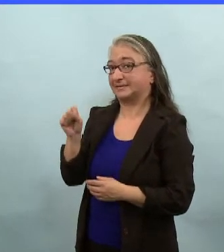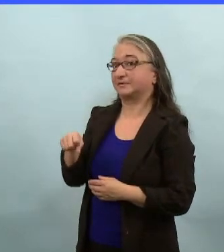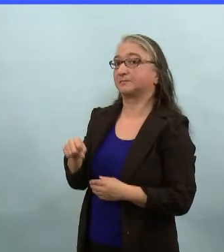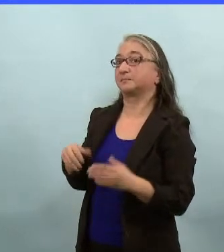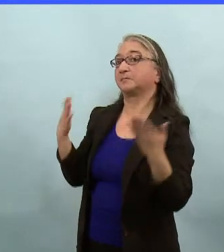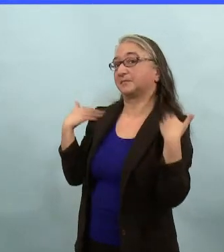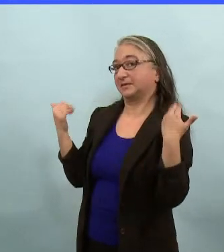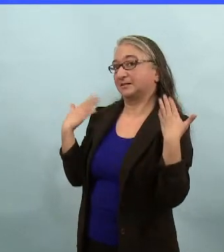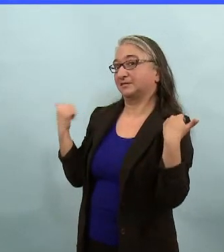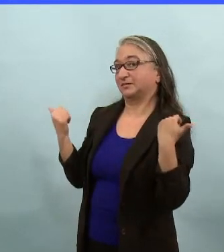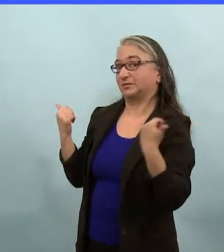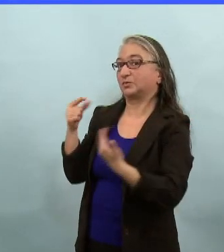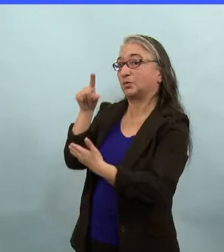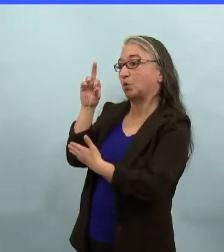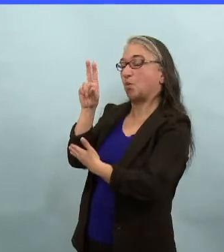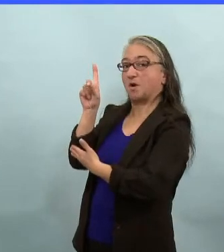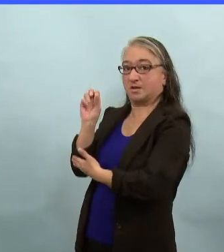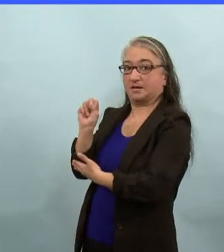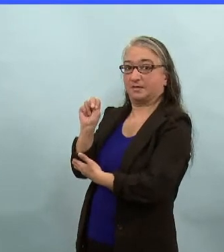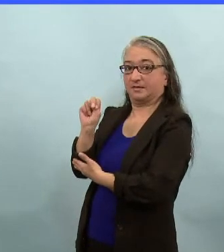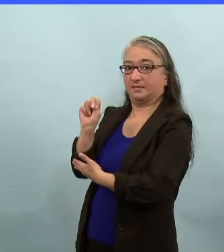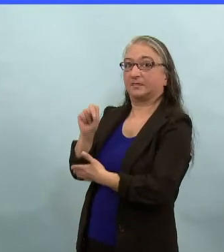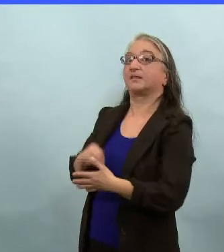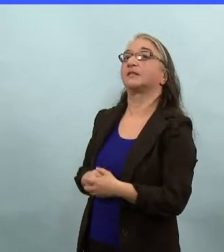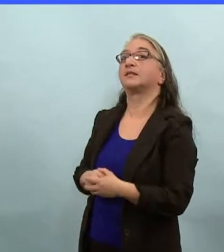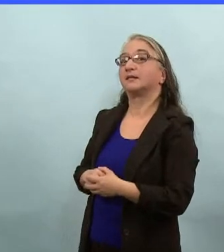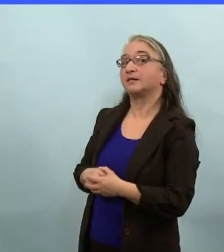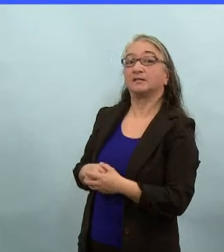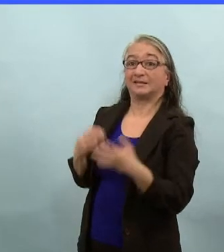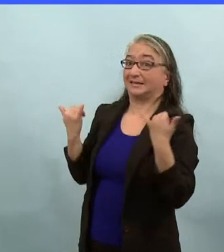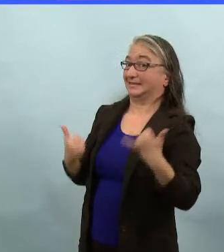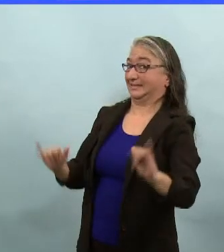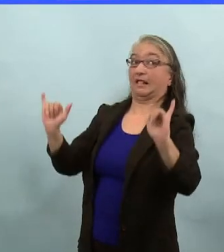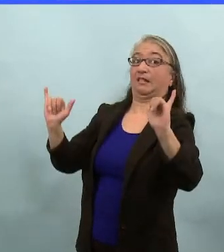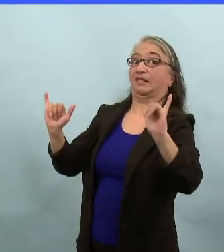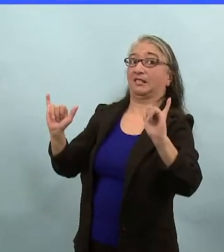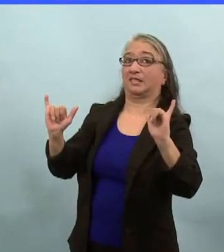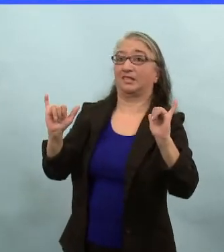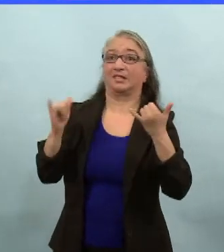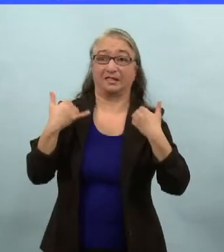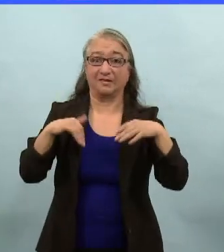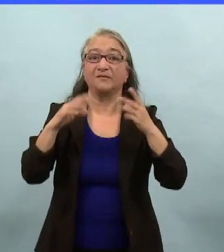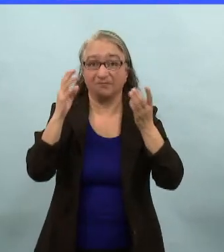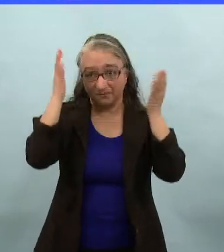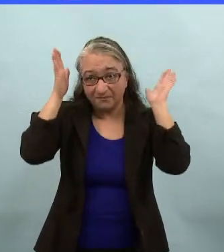to be that we've somehow lost sight of what is happening in hospitals and icus we are meeting